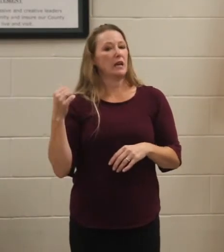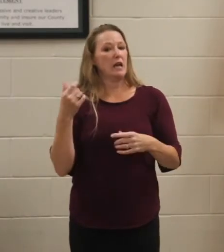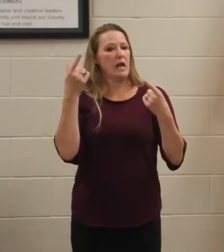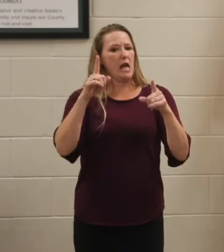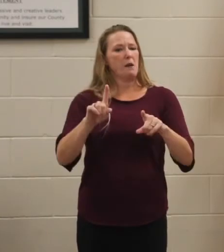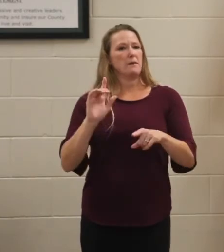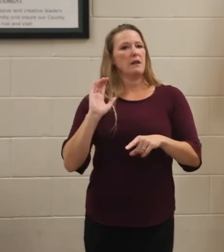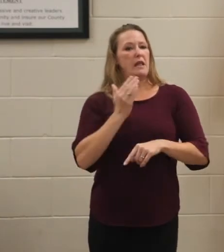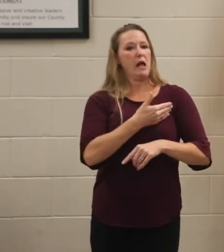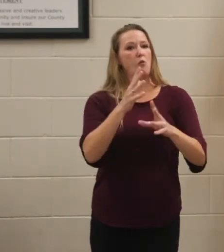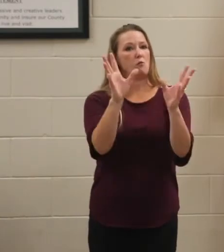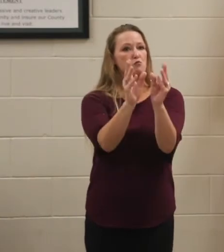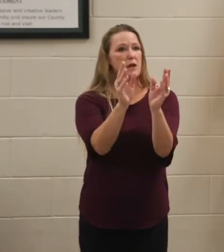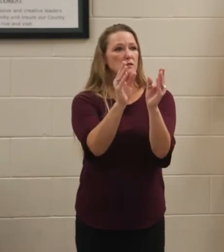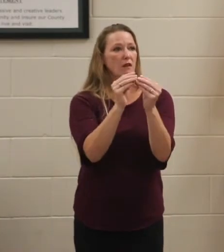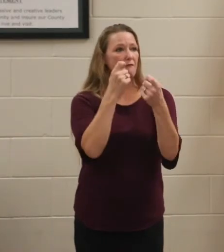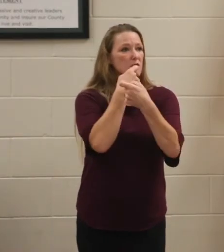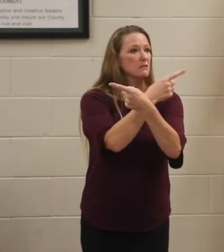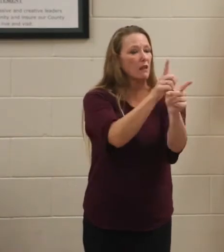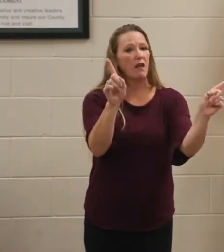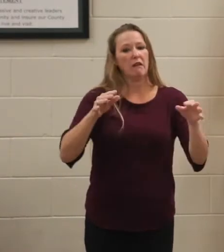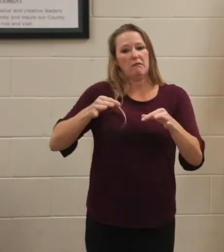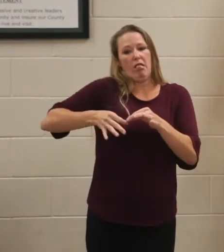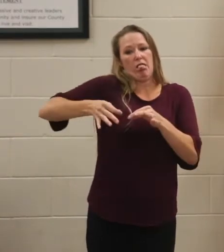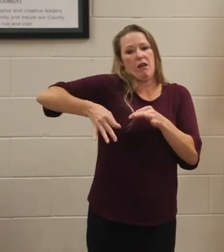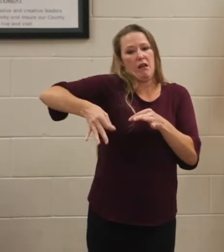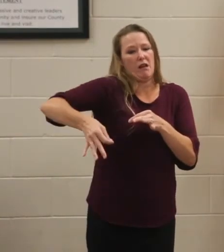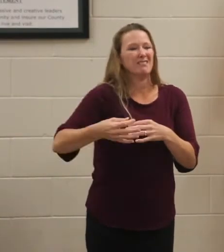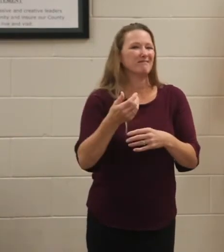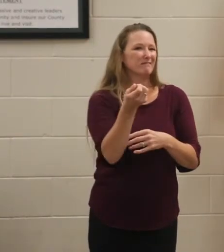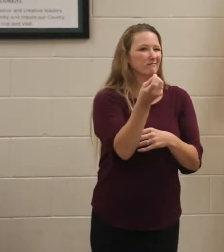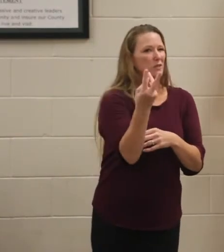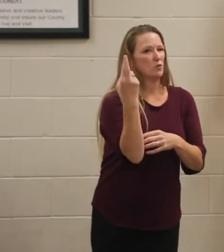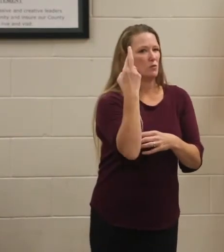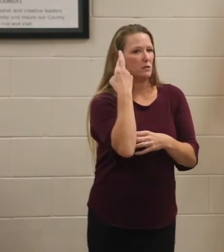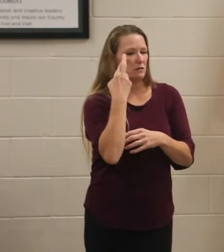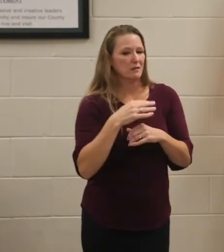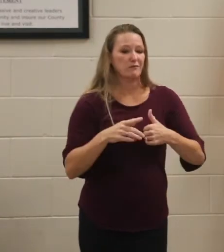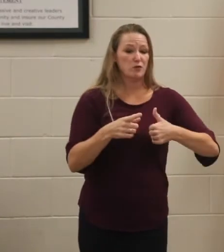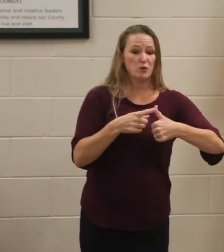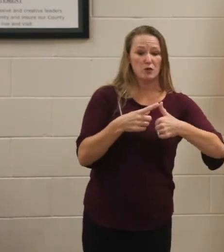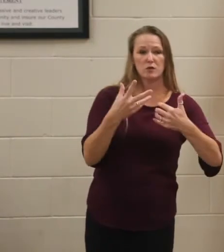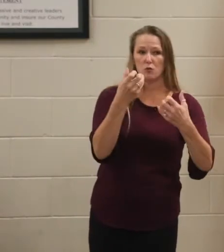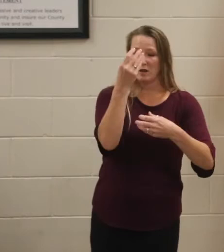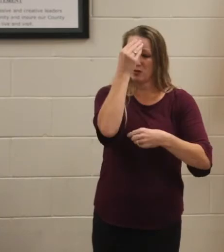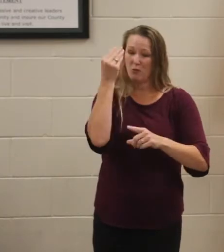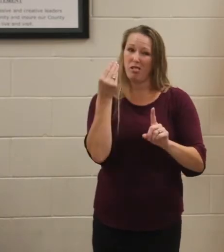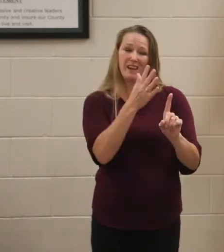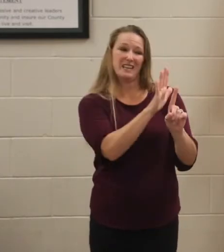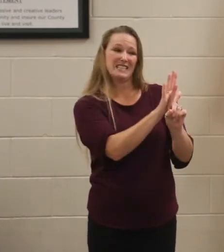One, the delay was because we were looking to notify the next of kin of the deceased.